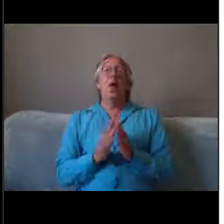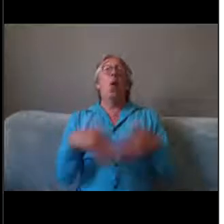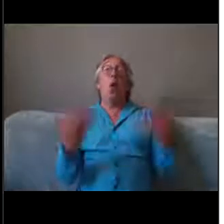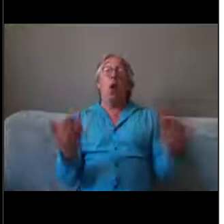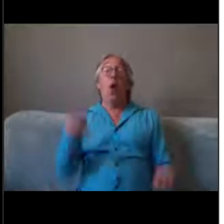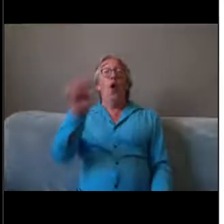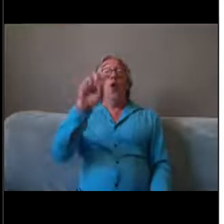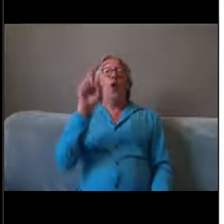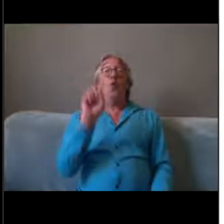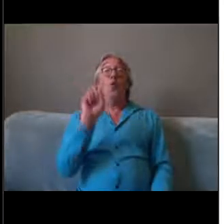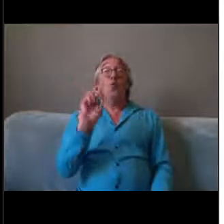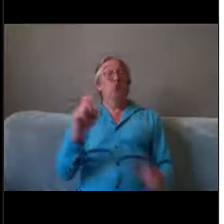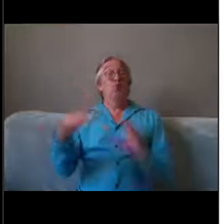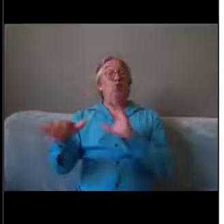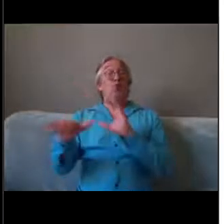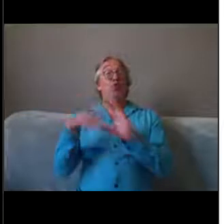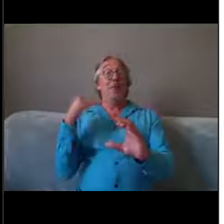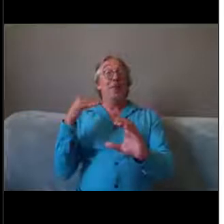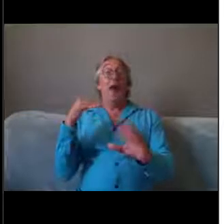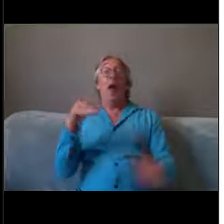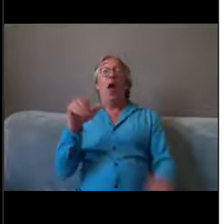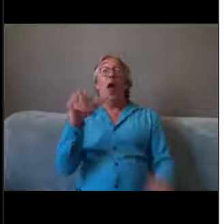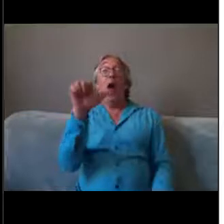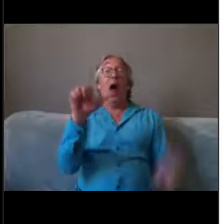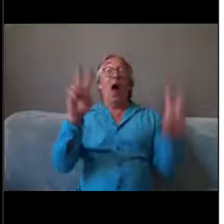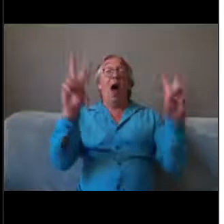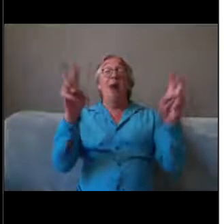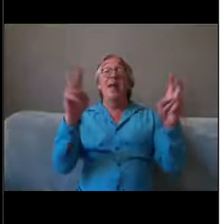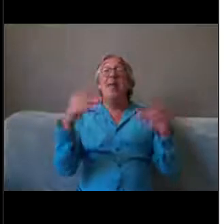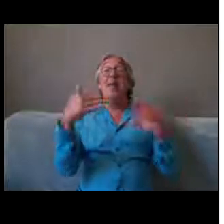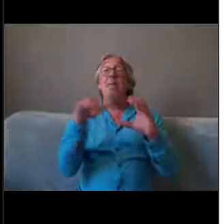The slides, if they are... If they are using slides.